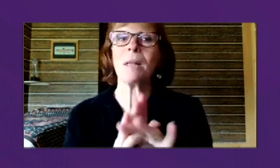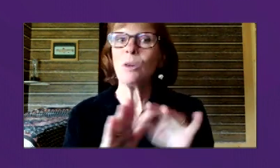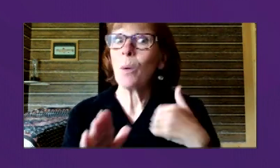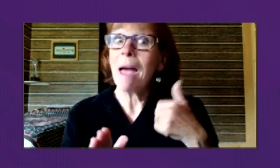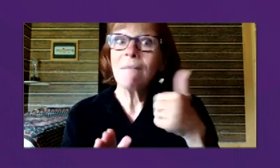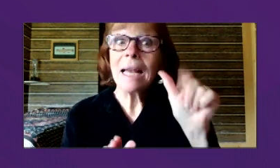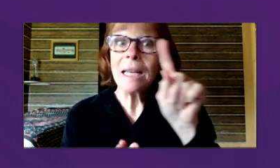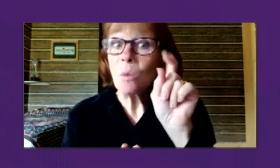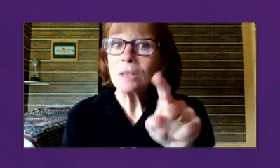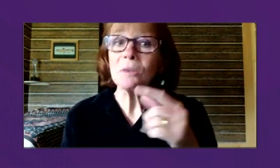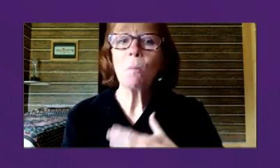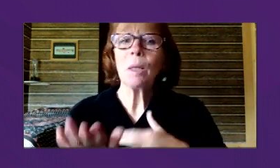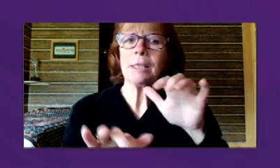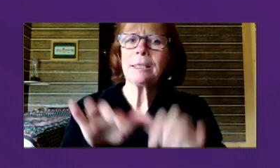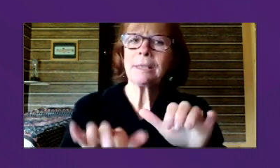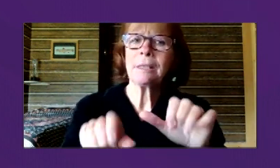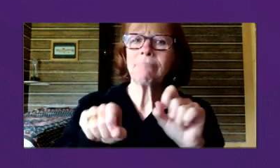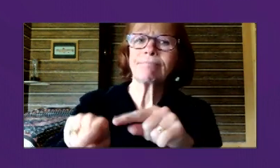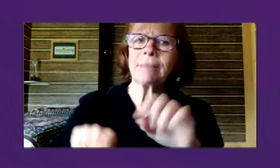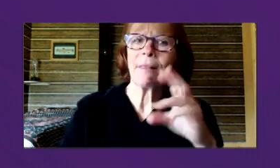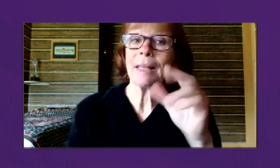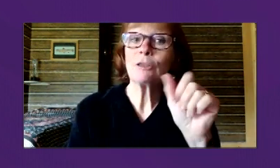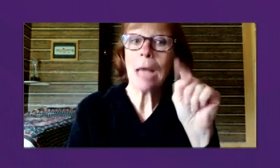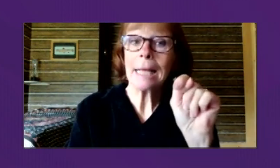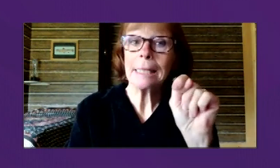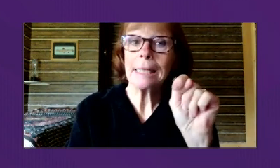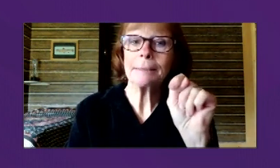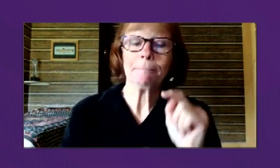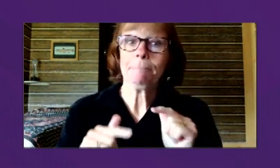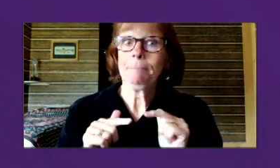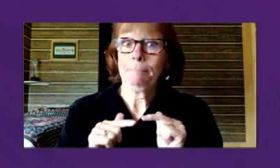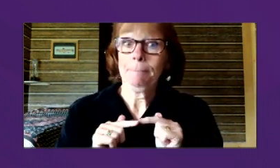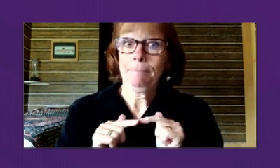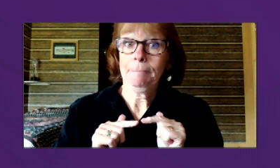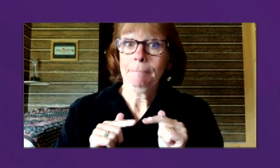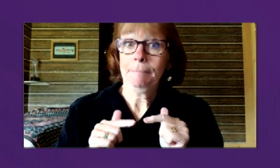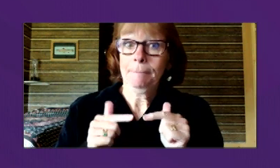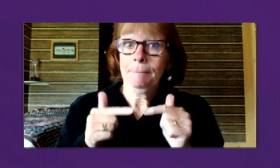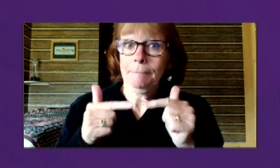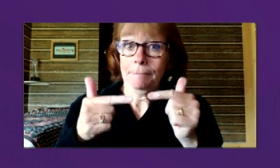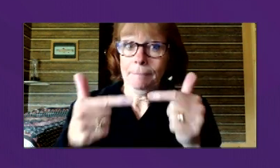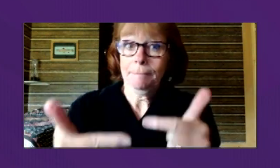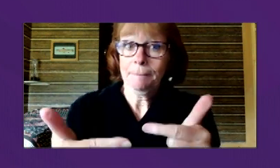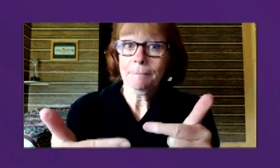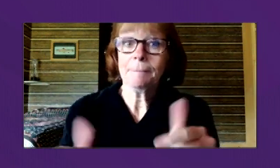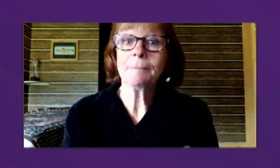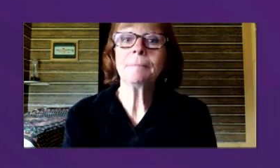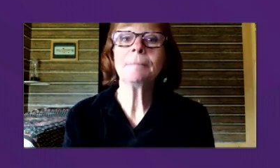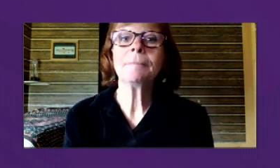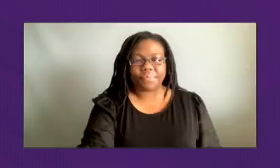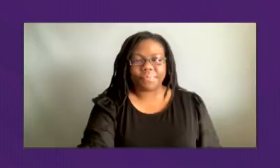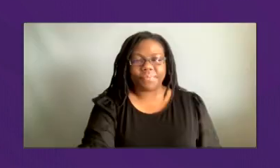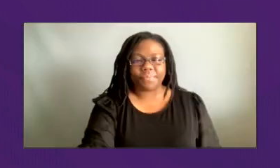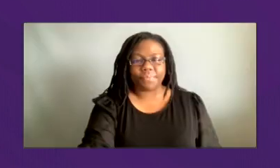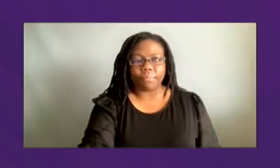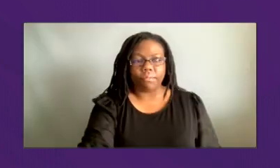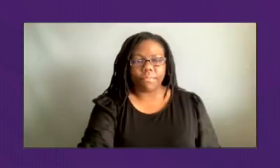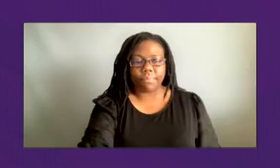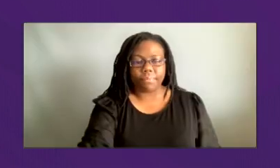them in the chat. Next slide, please. SHANNON WAGNER: